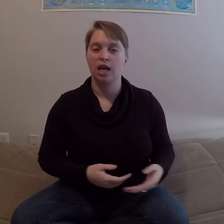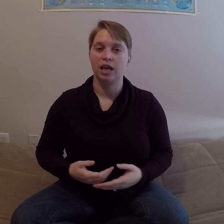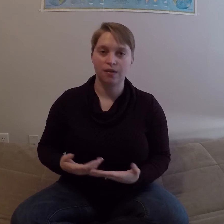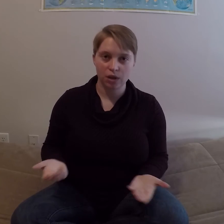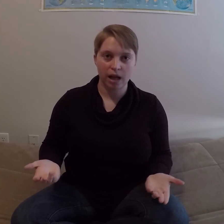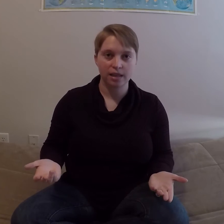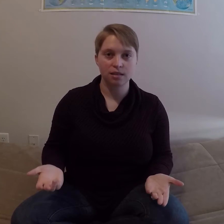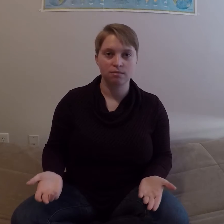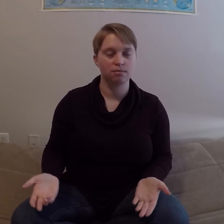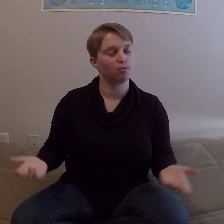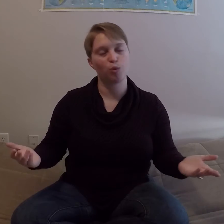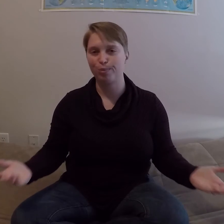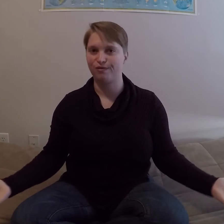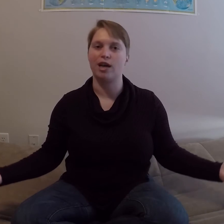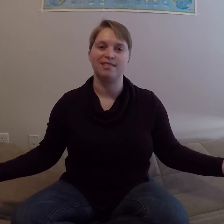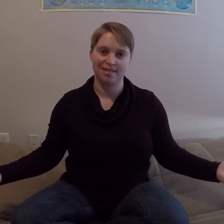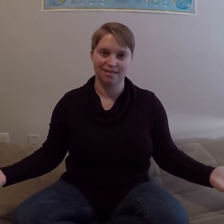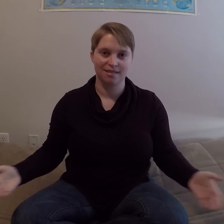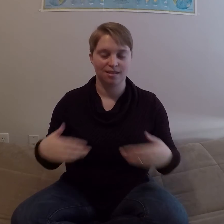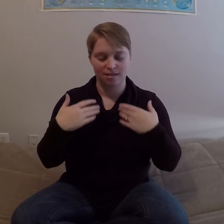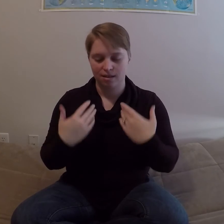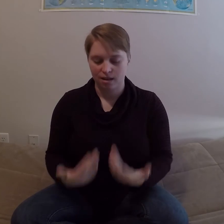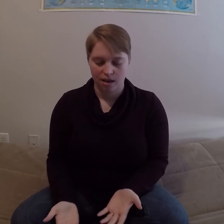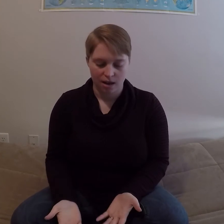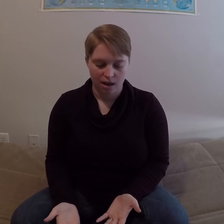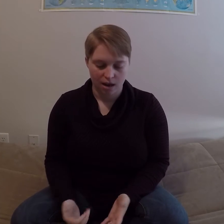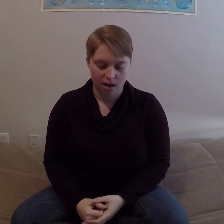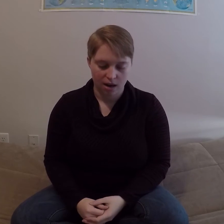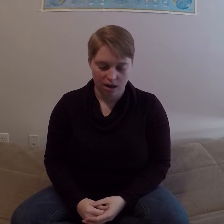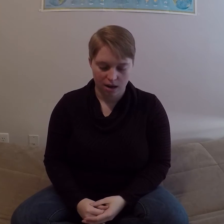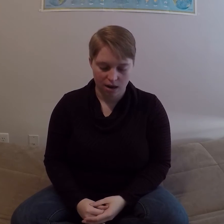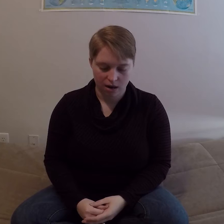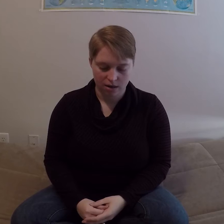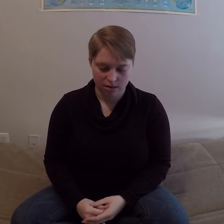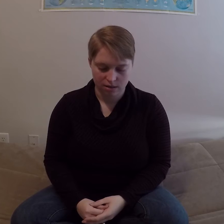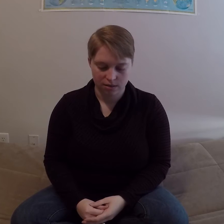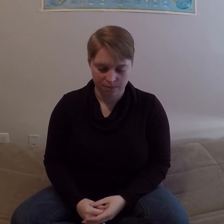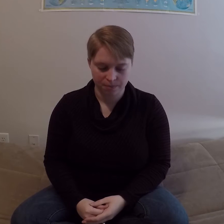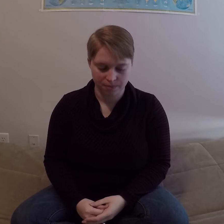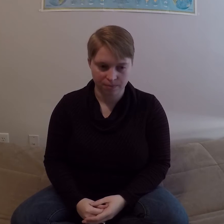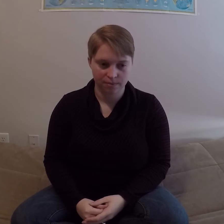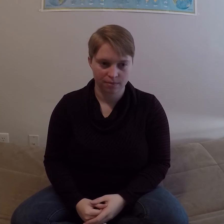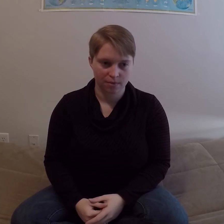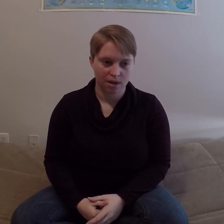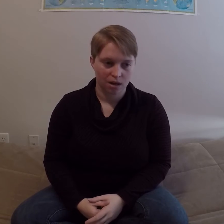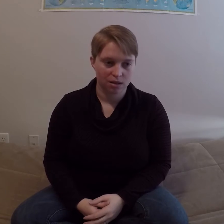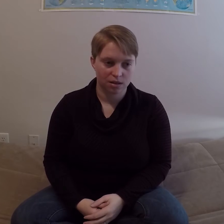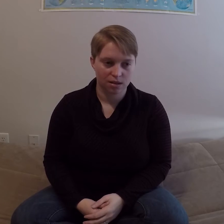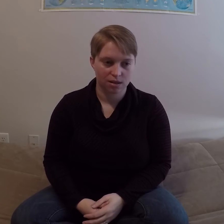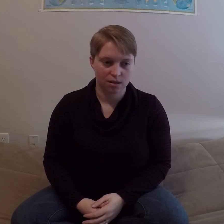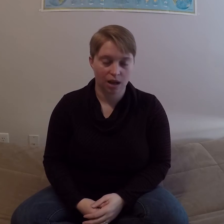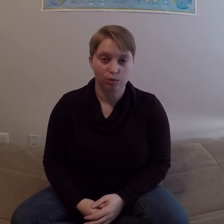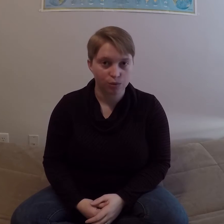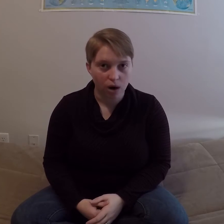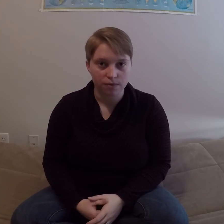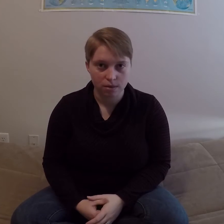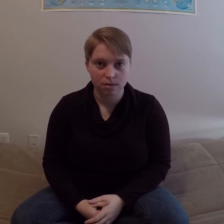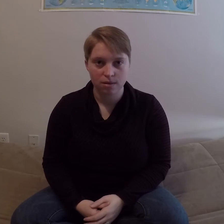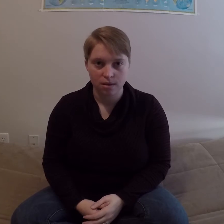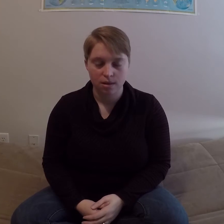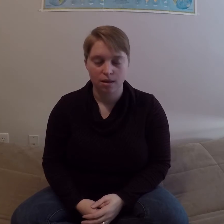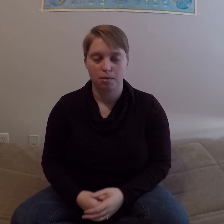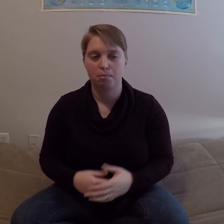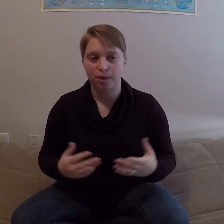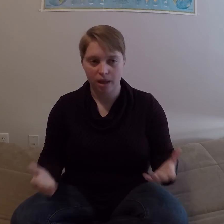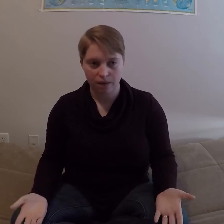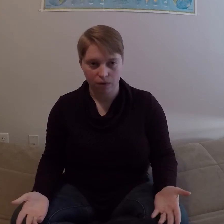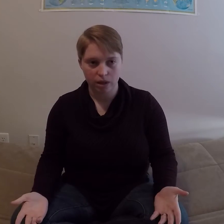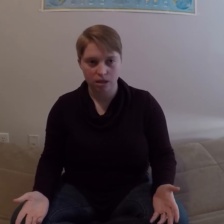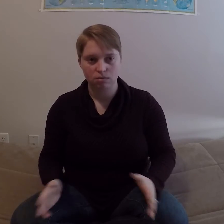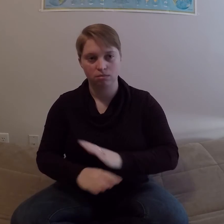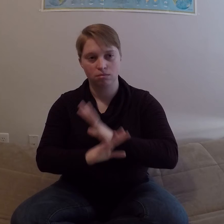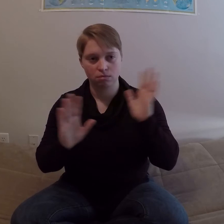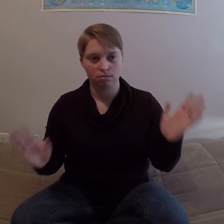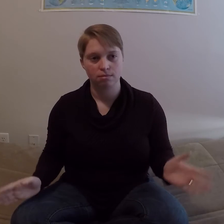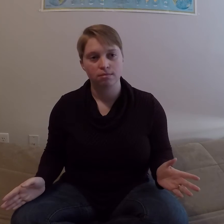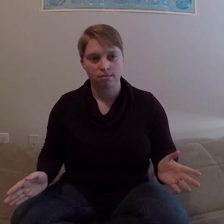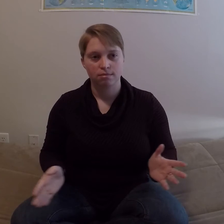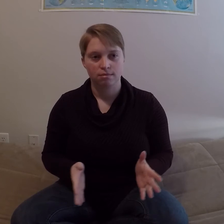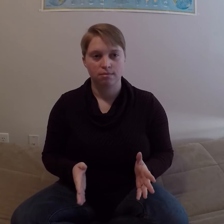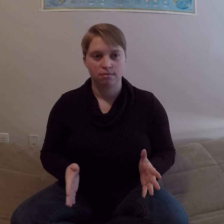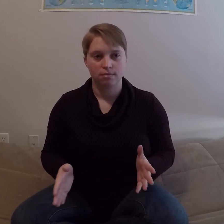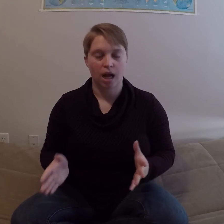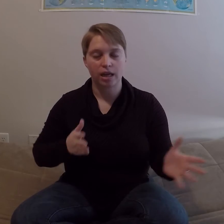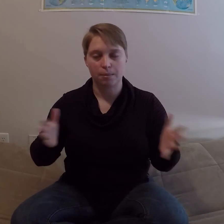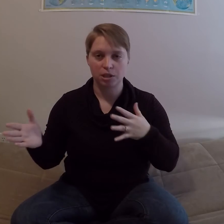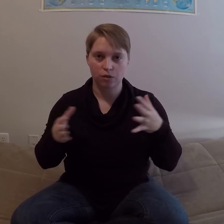like it, we’ll be friends. That was rough but thankfully, I got myself